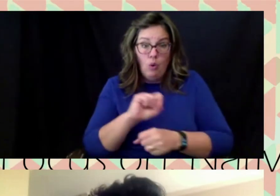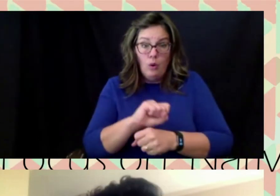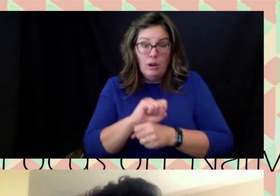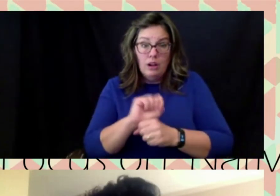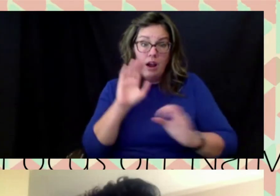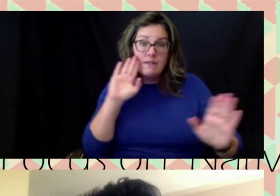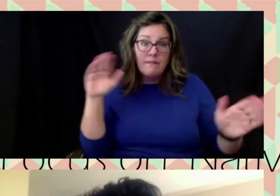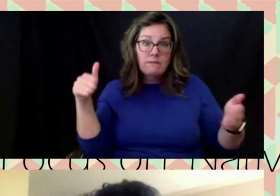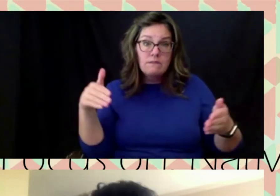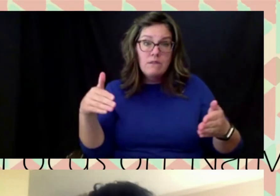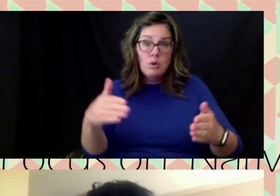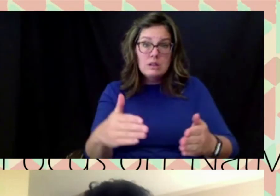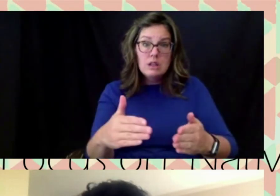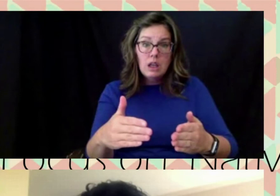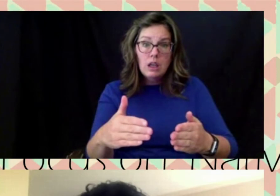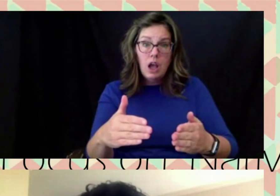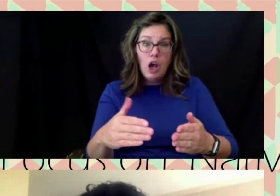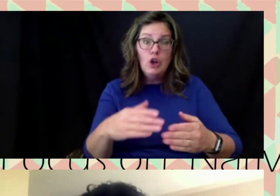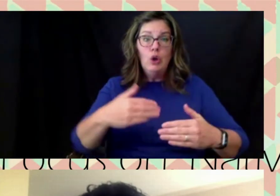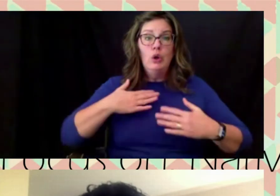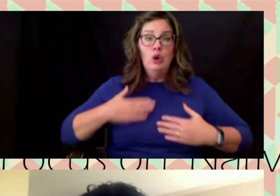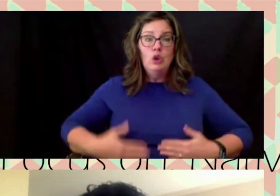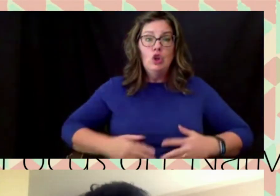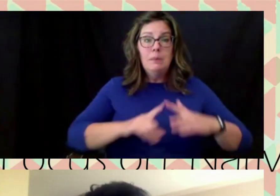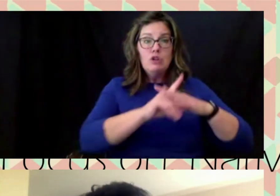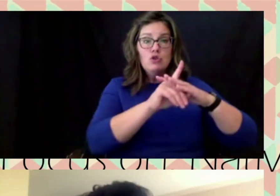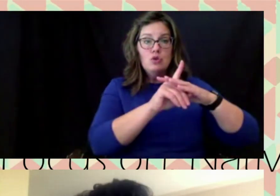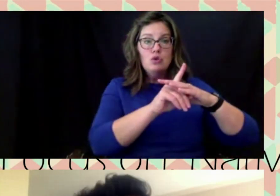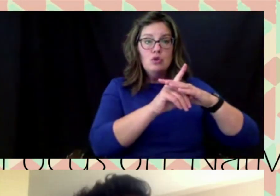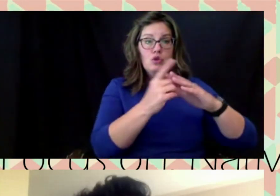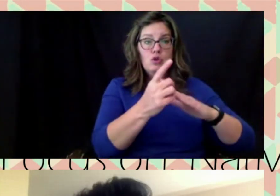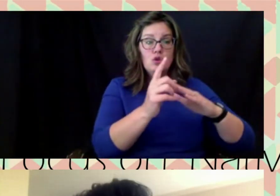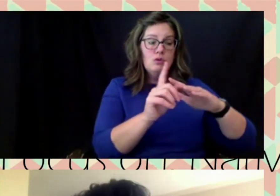prevention and awareness and that was two other of the legislative bills that were passed um